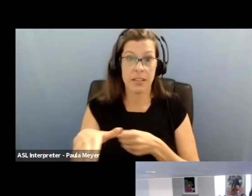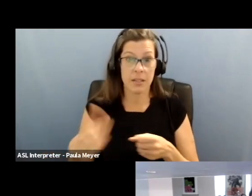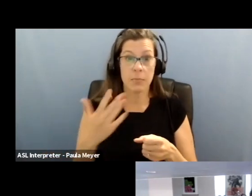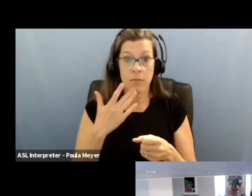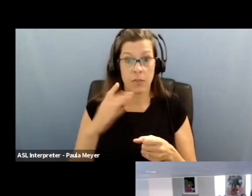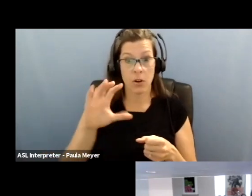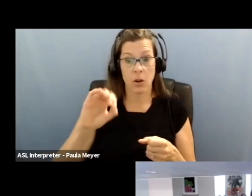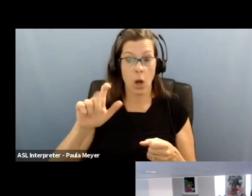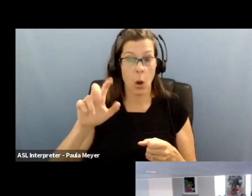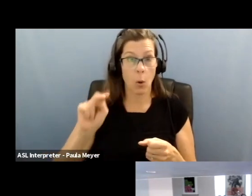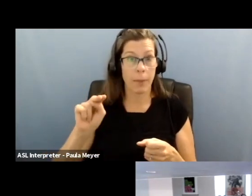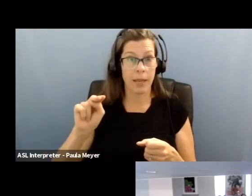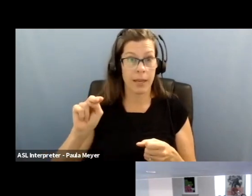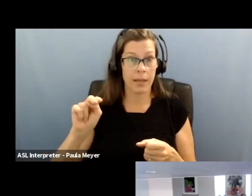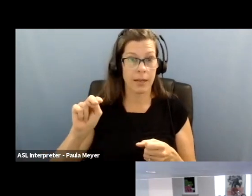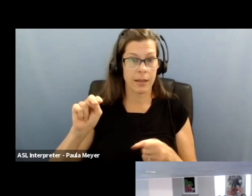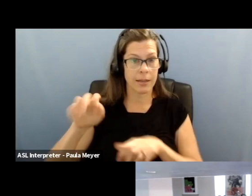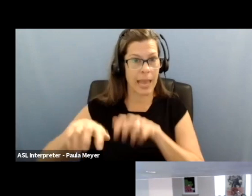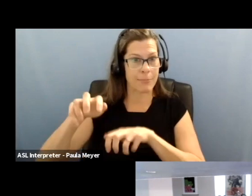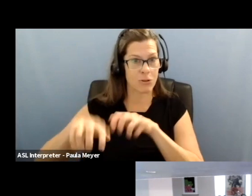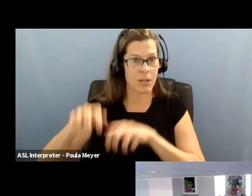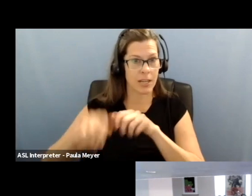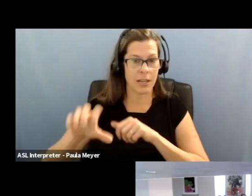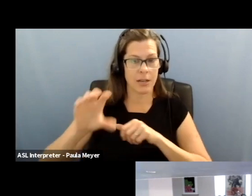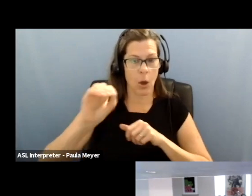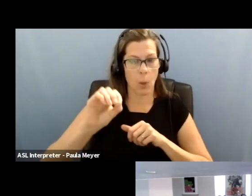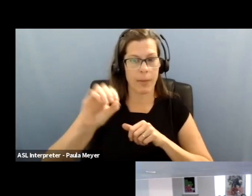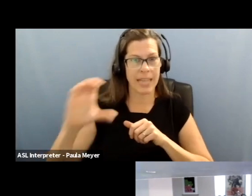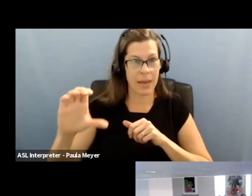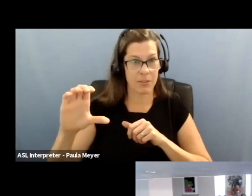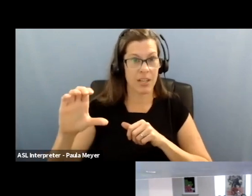I would recommend burning them onto the screen so that you don't have the option to remove.